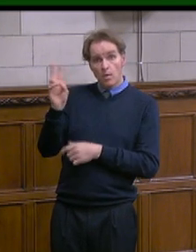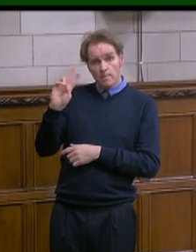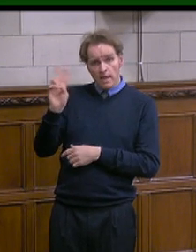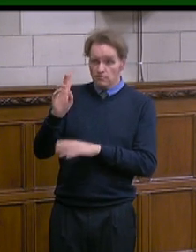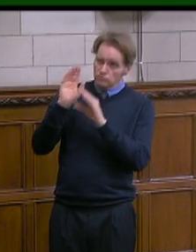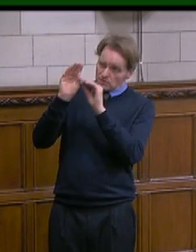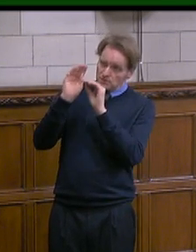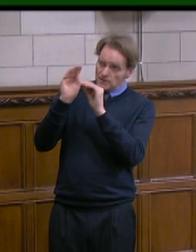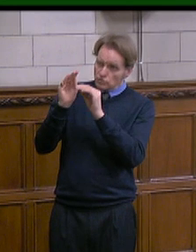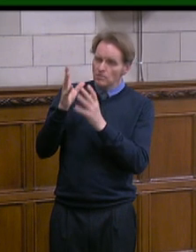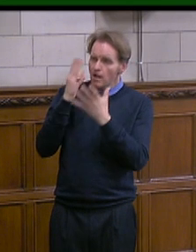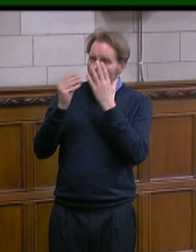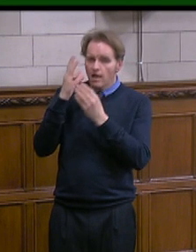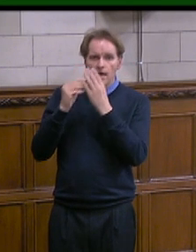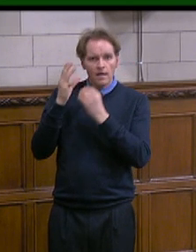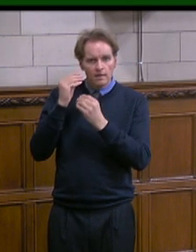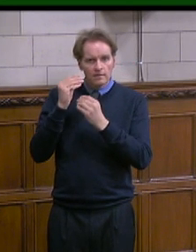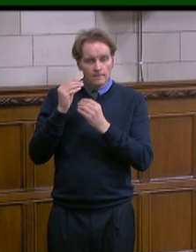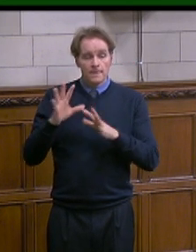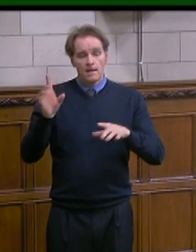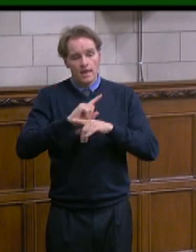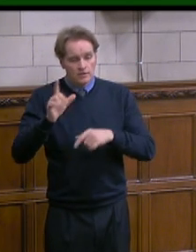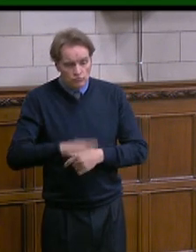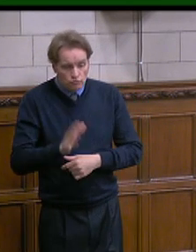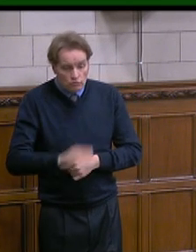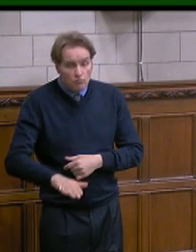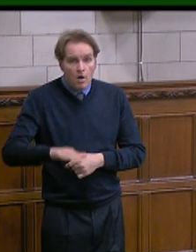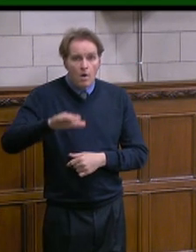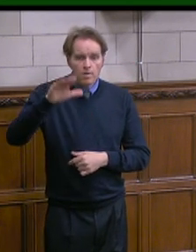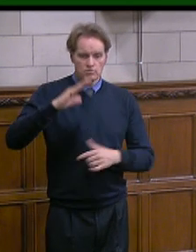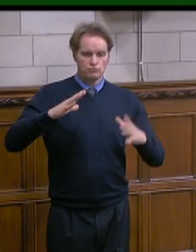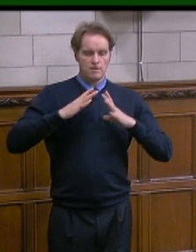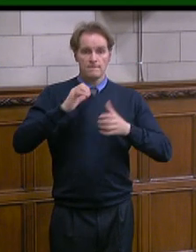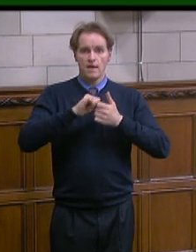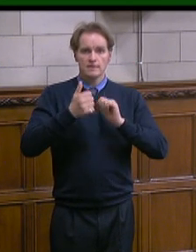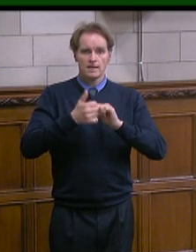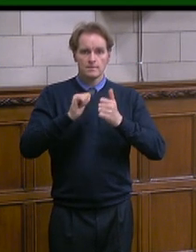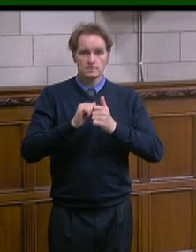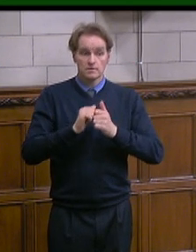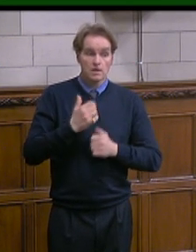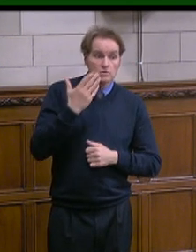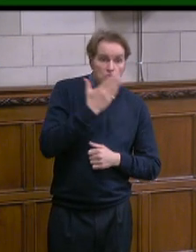When the time comes for pupils to take examinations, schools and colleges are responsible for ensuring